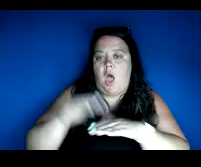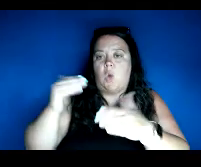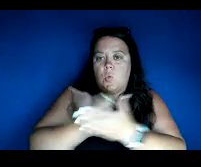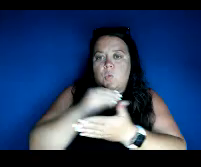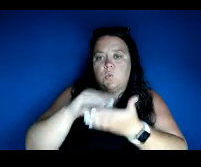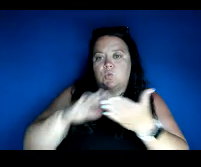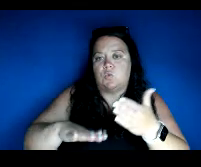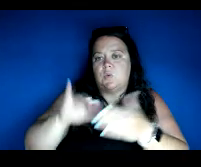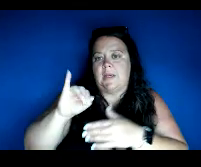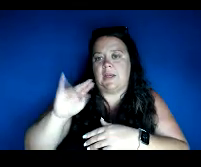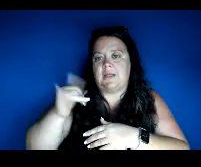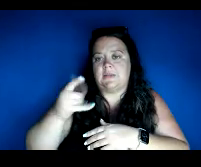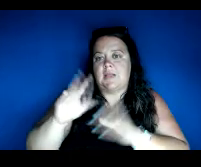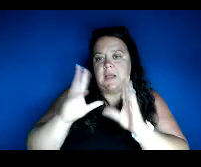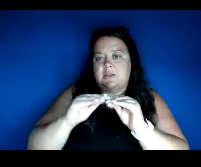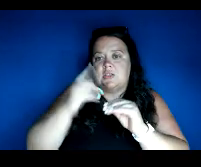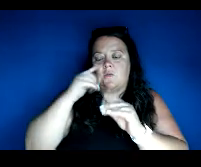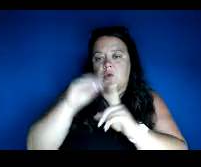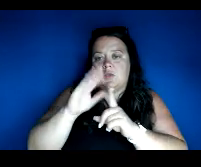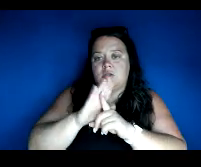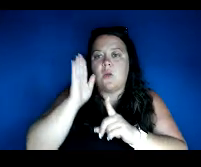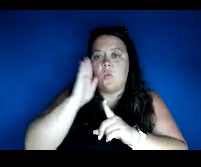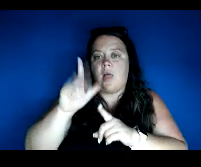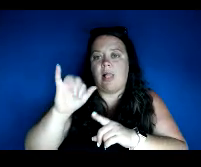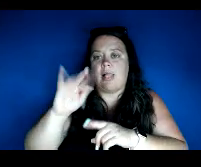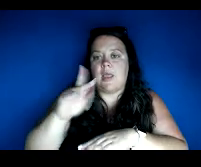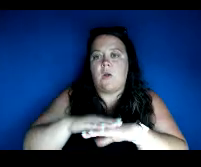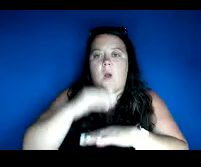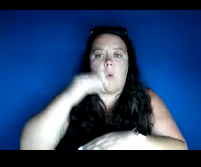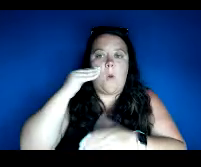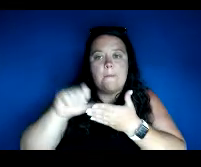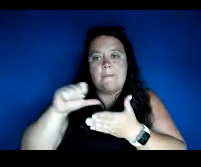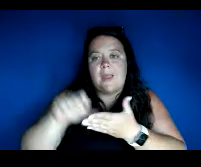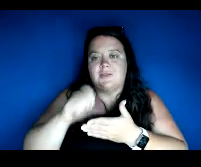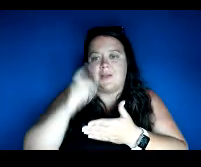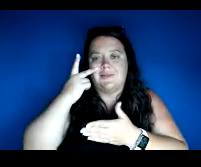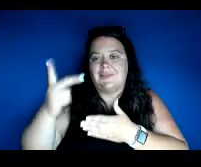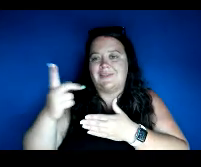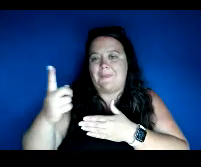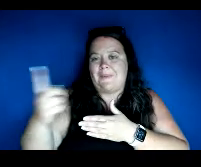for Orientation, but we'll make sure to have a link on our homepage. I see a question that just came in about that.